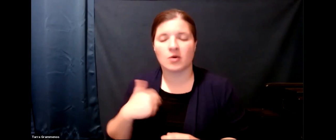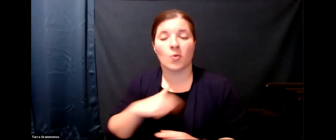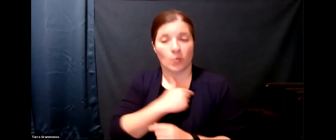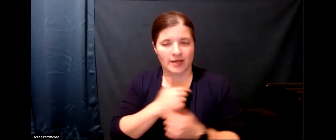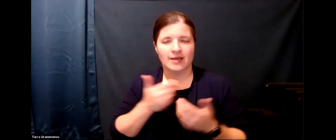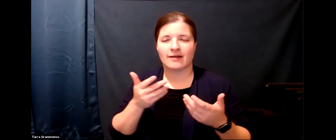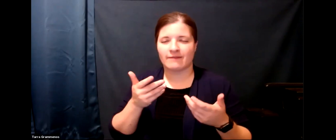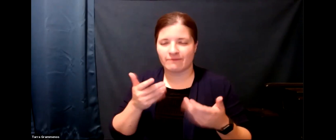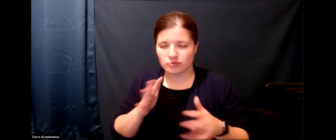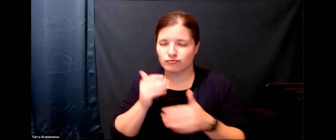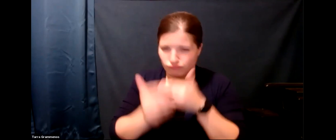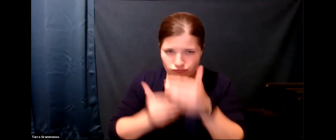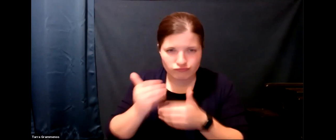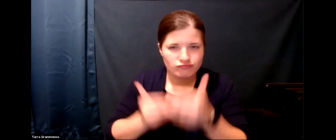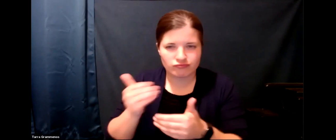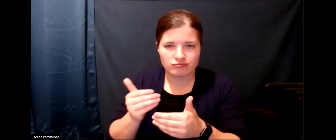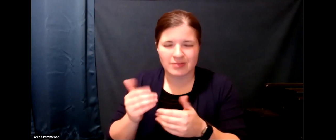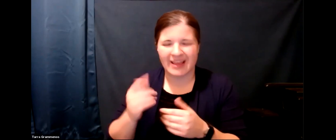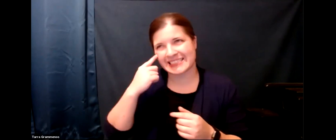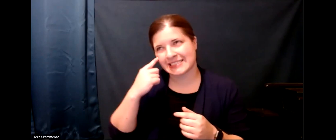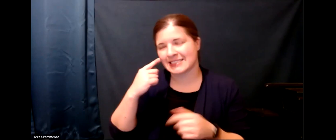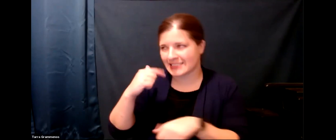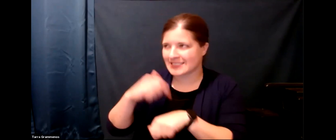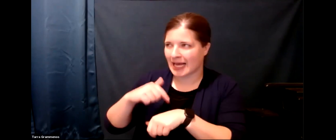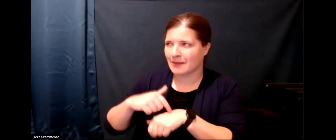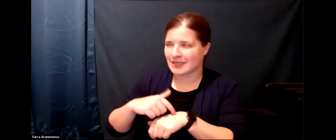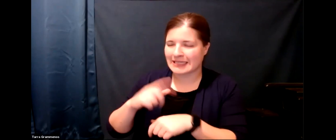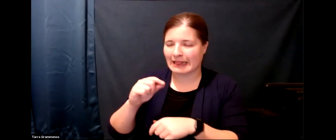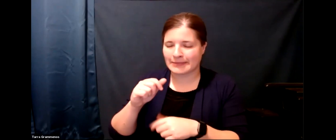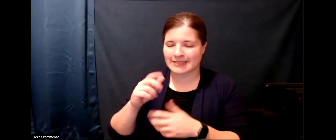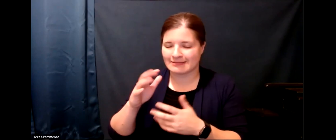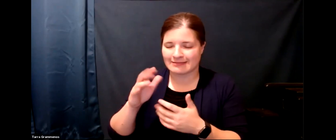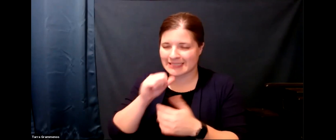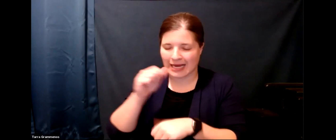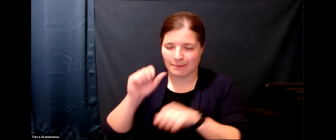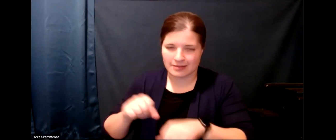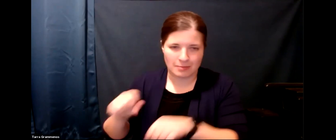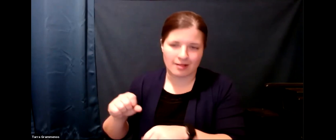process, although timing made it not possible, for the